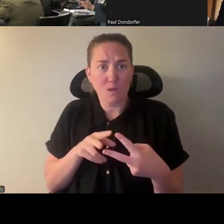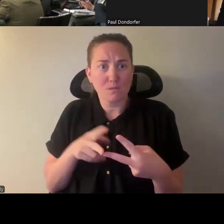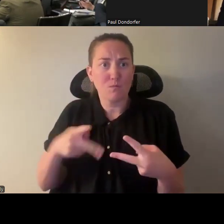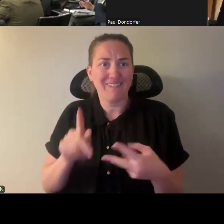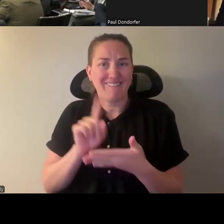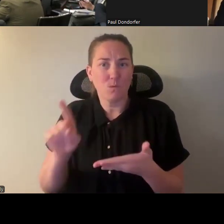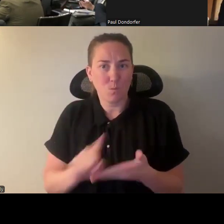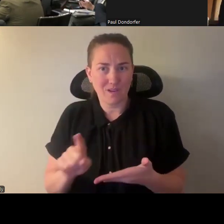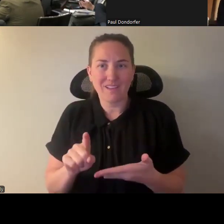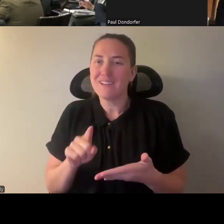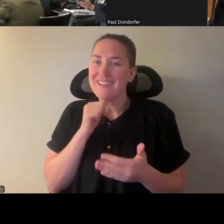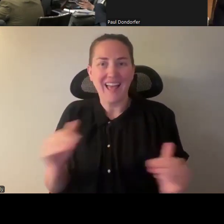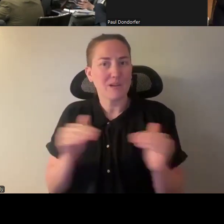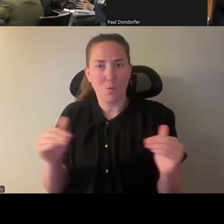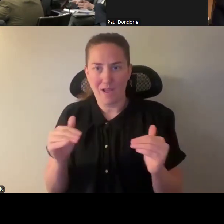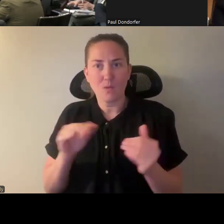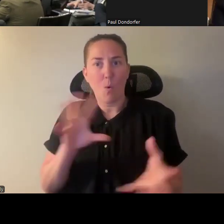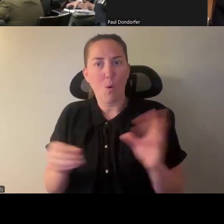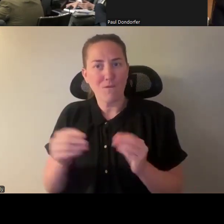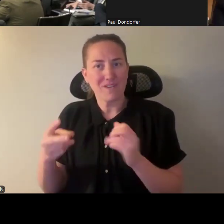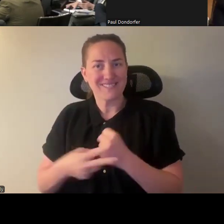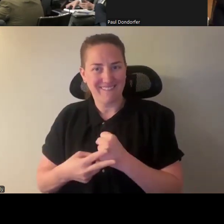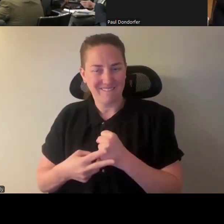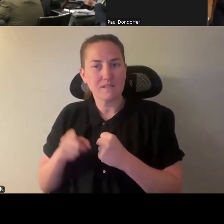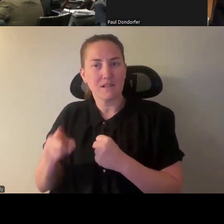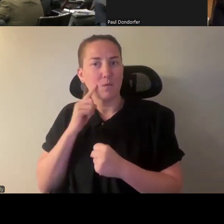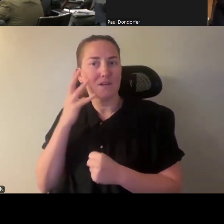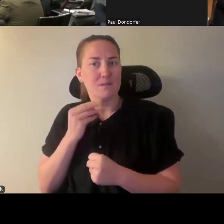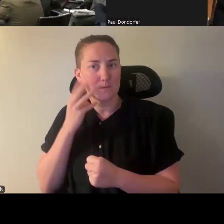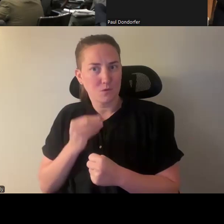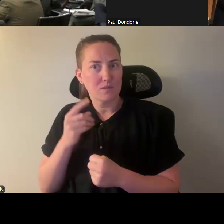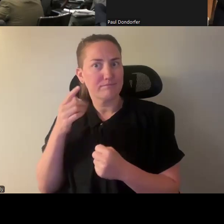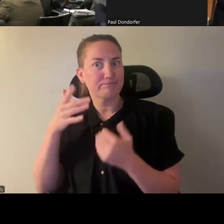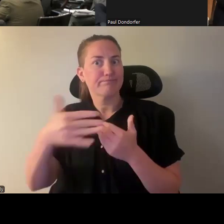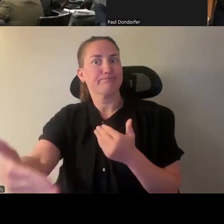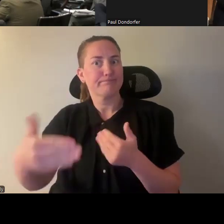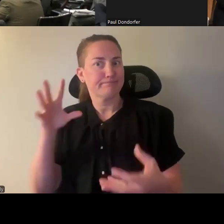week does not equate to the overall savings that they would experience in the long term